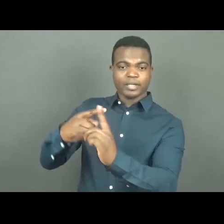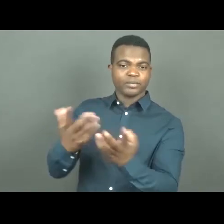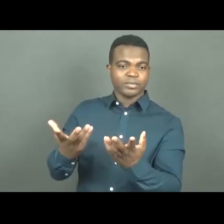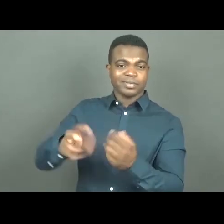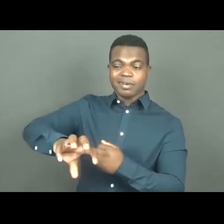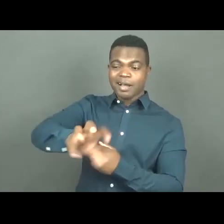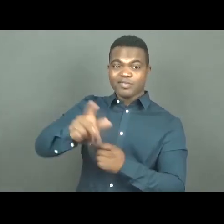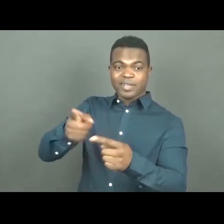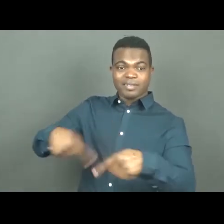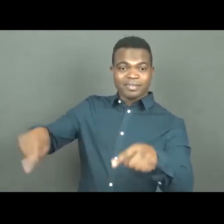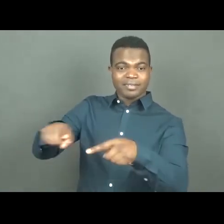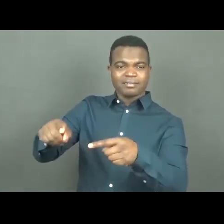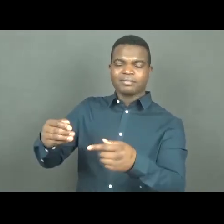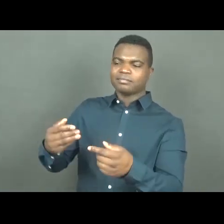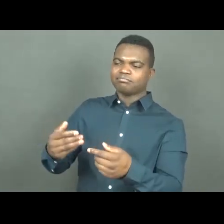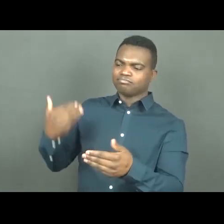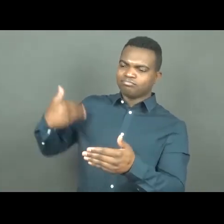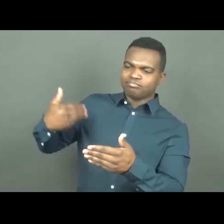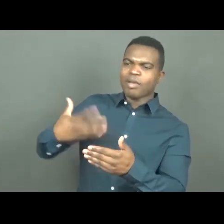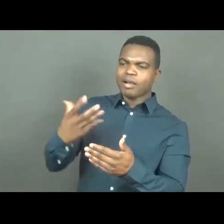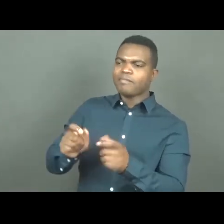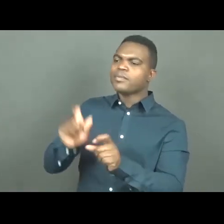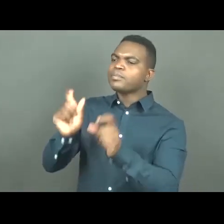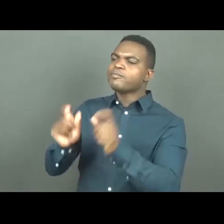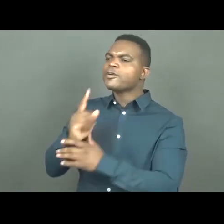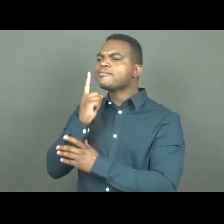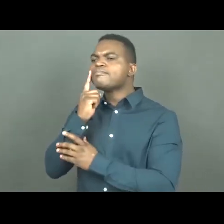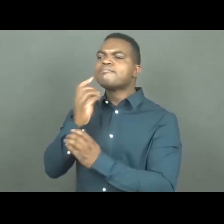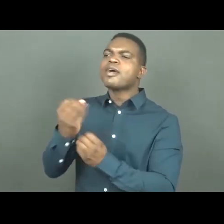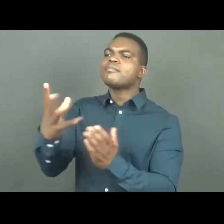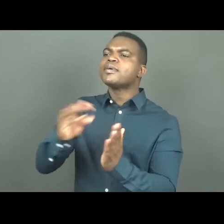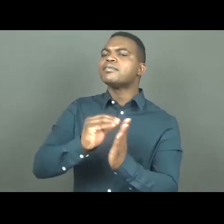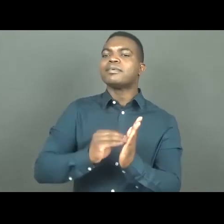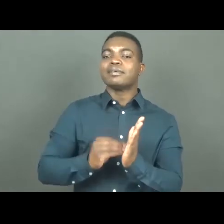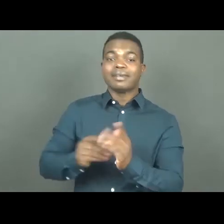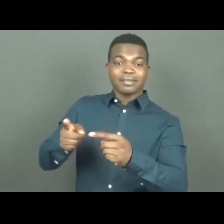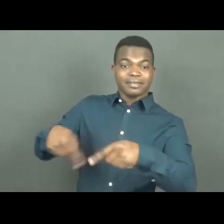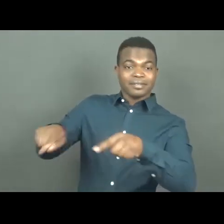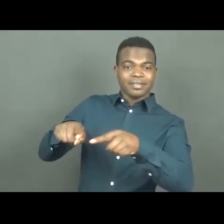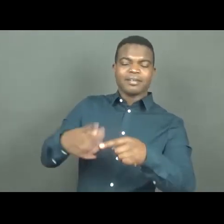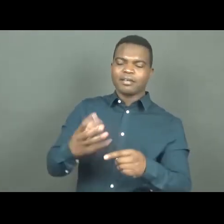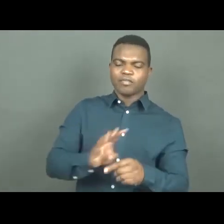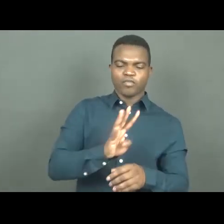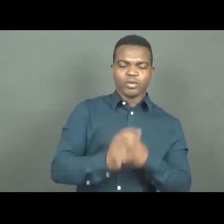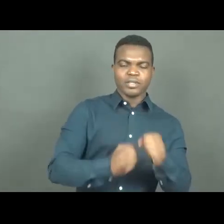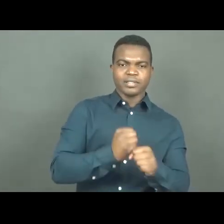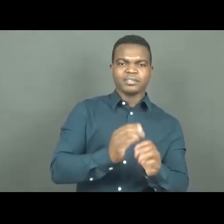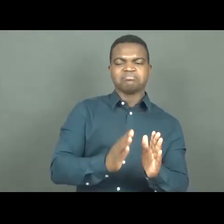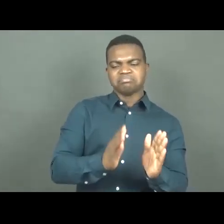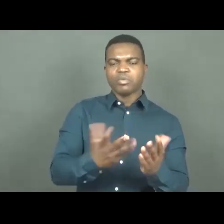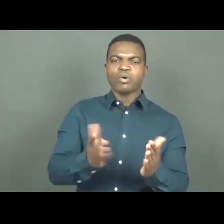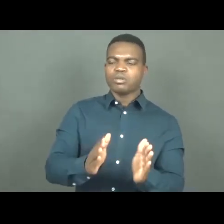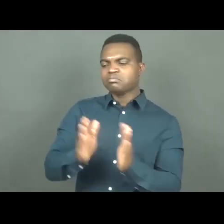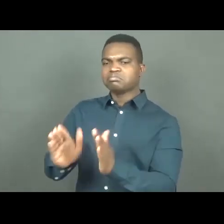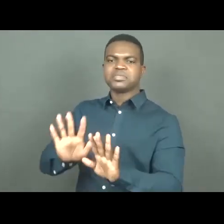disability data and that we worked closely with UNICEF in the Pacific, as well as the regional,